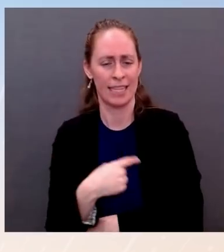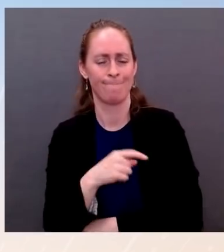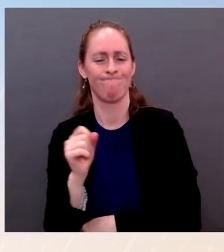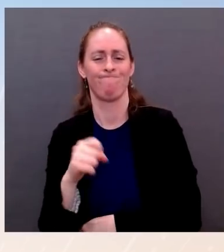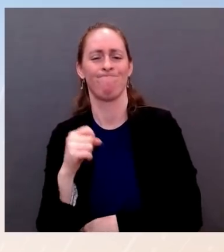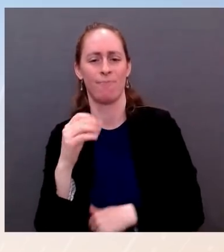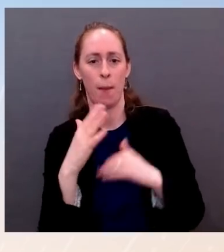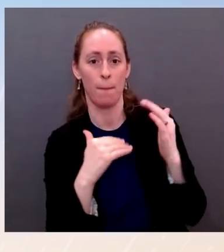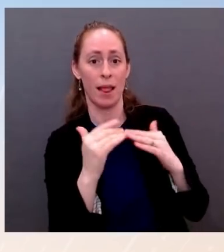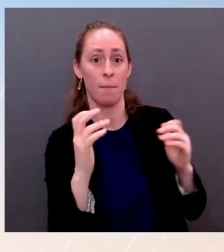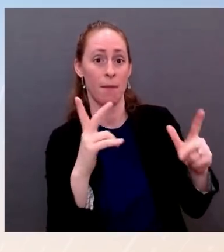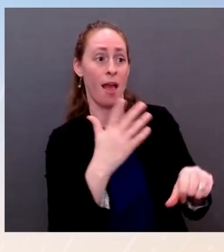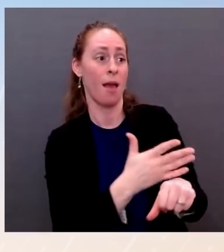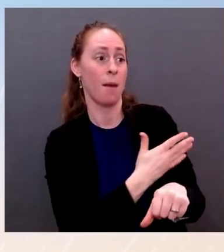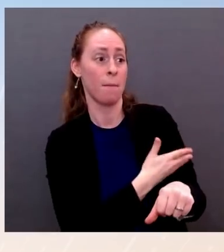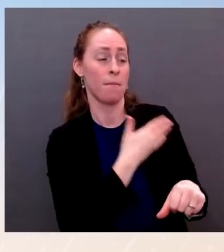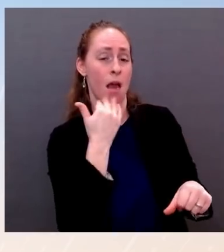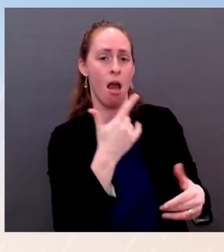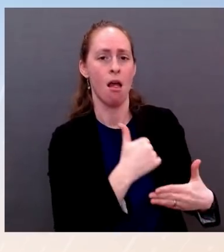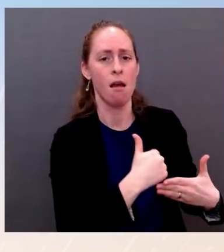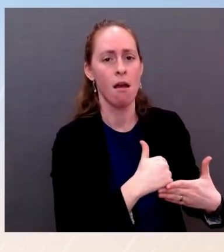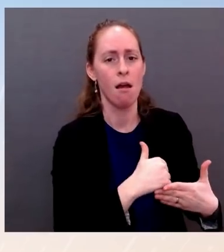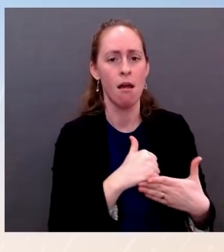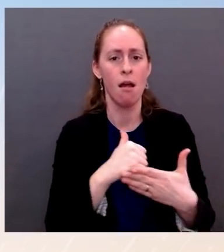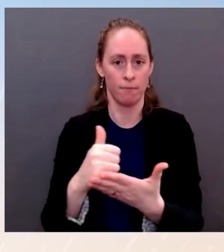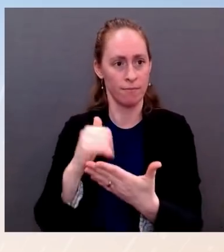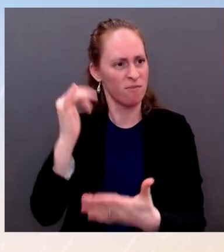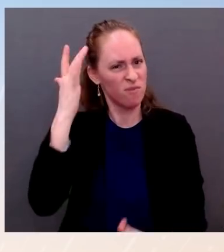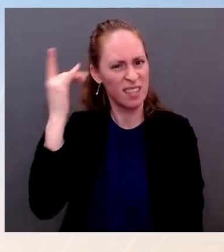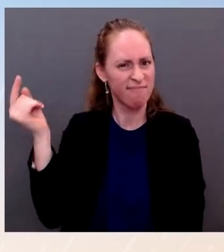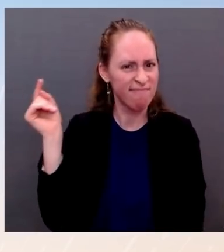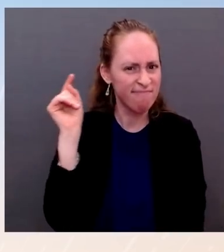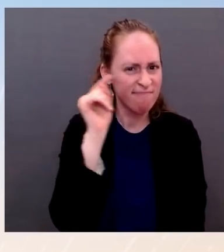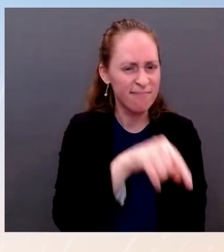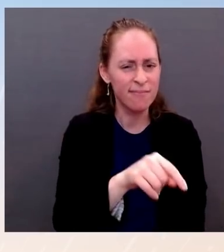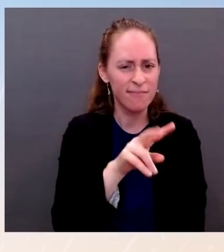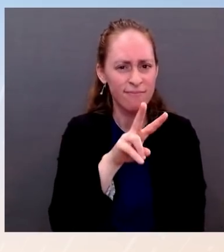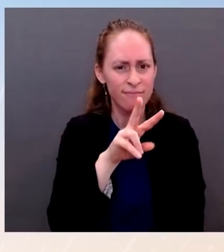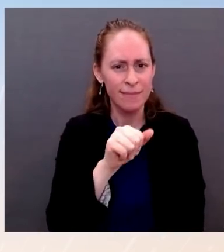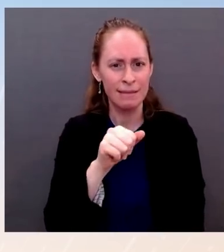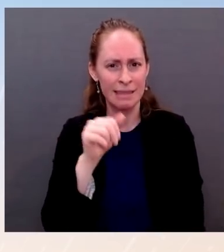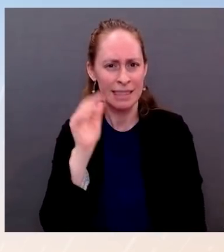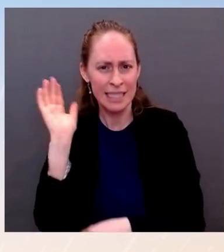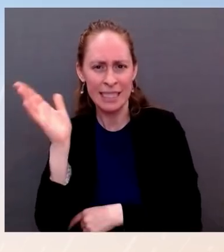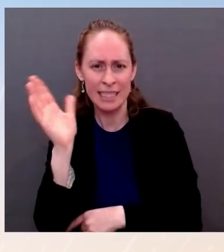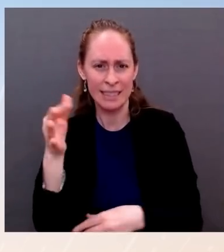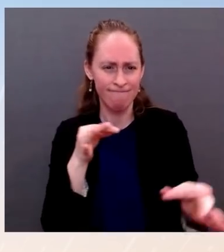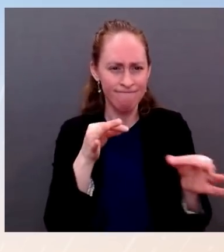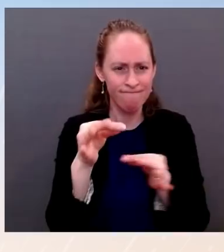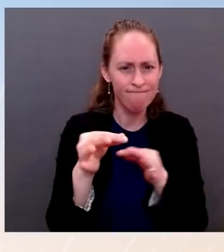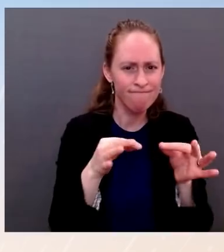and talked about negotiating the price of prescription drugs. So, his view is that in order to address costs